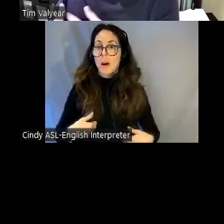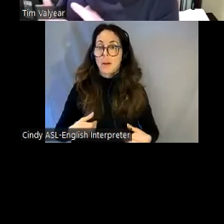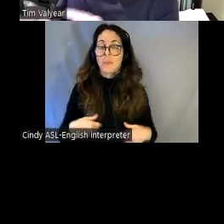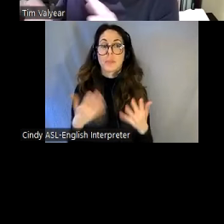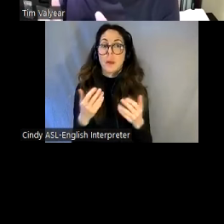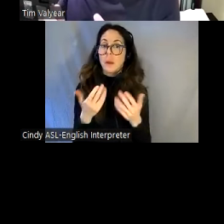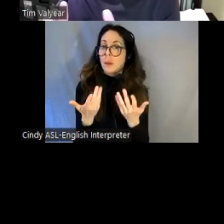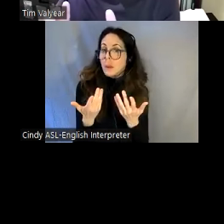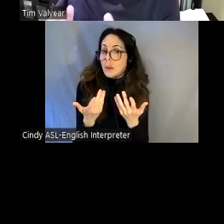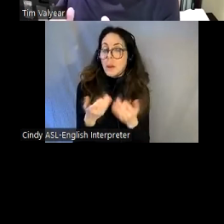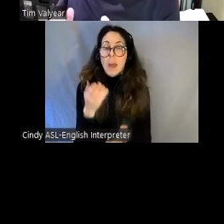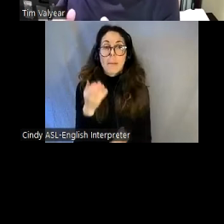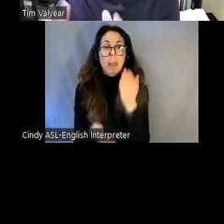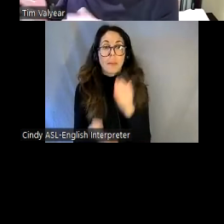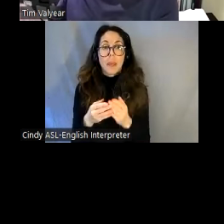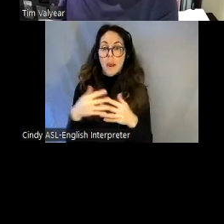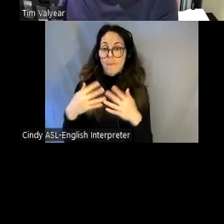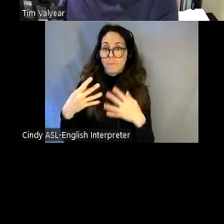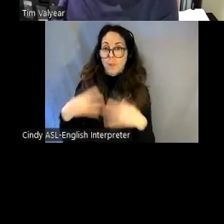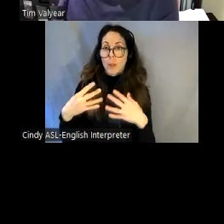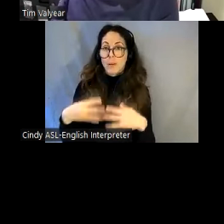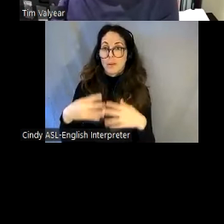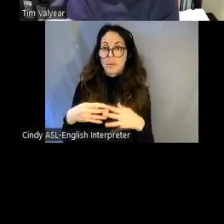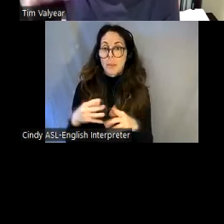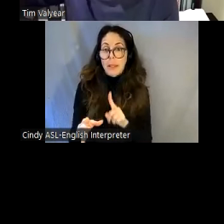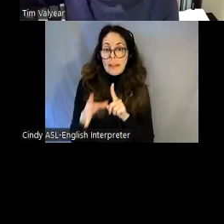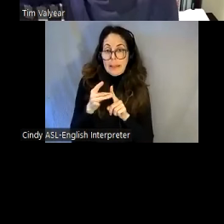want to think about what is my likely exposure to any